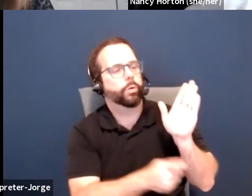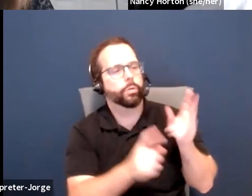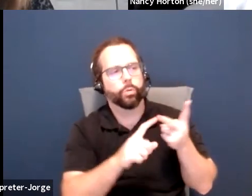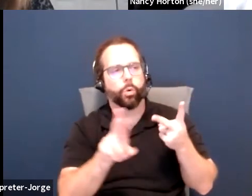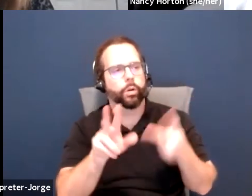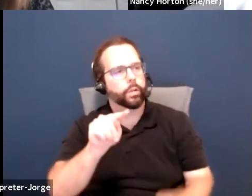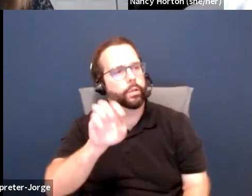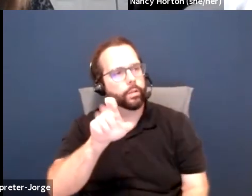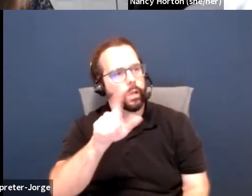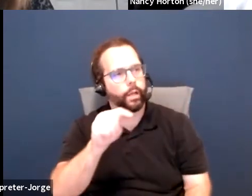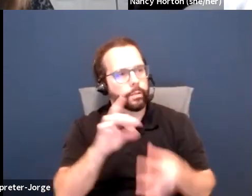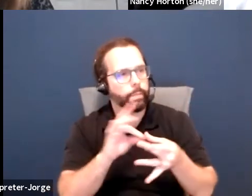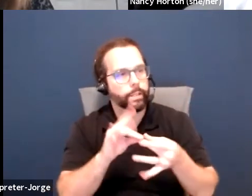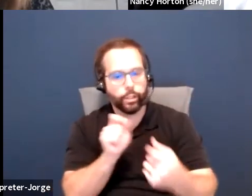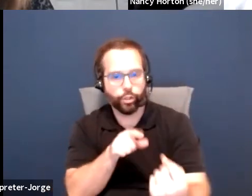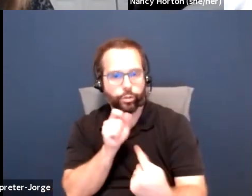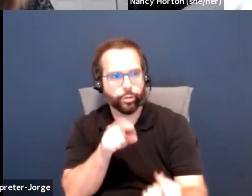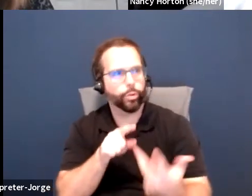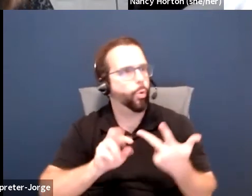be used. Anything from using white